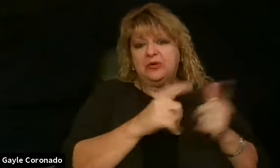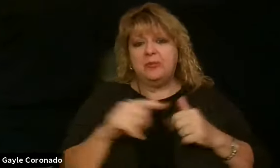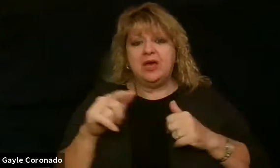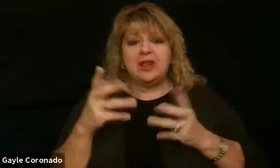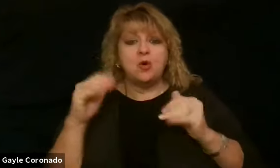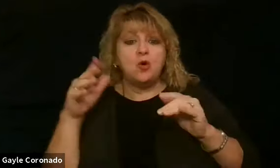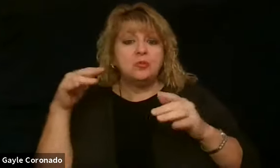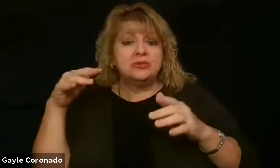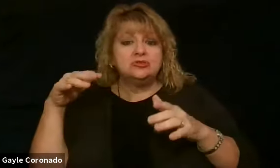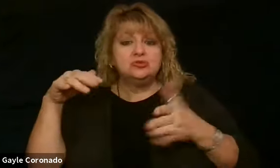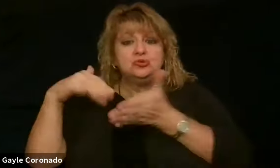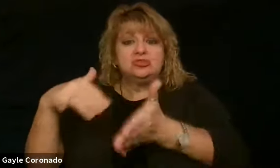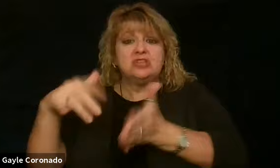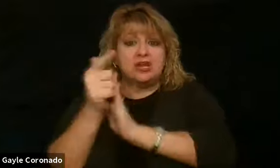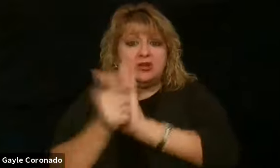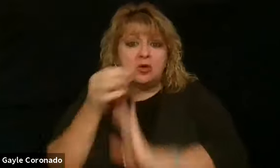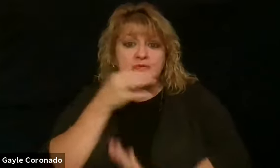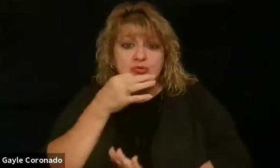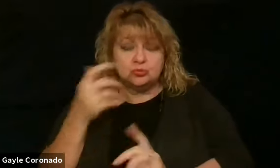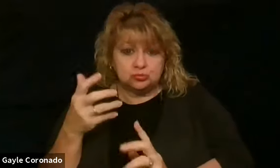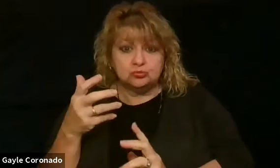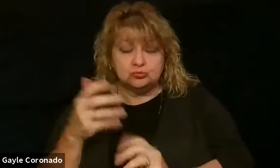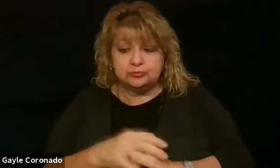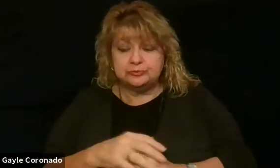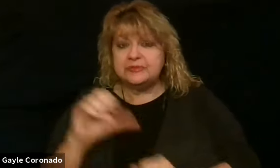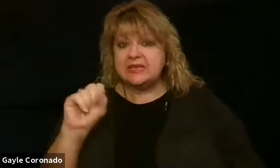Thank you. Stuart Do you want to go.